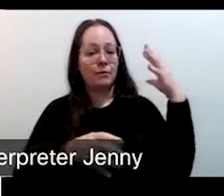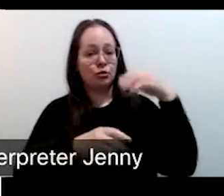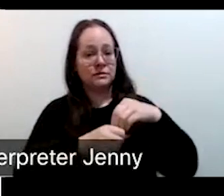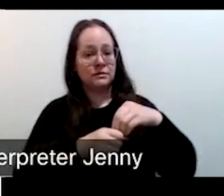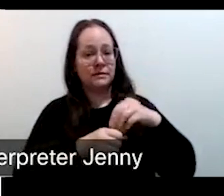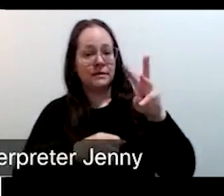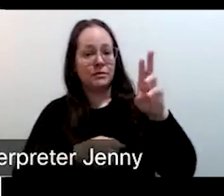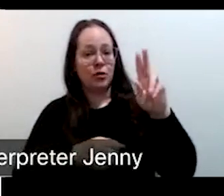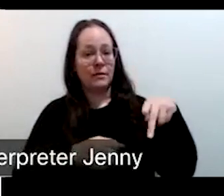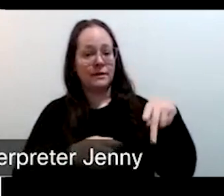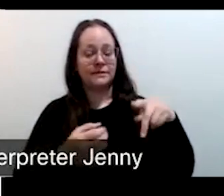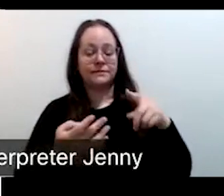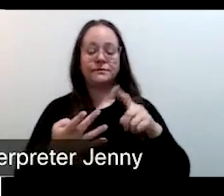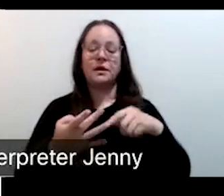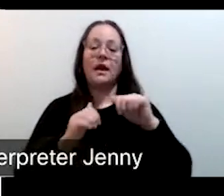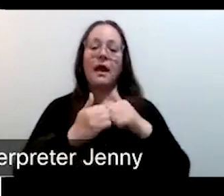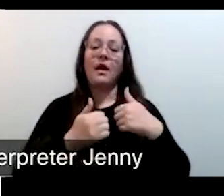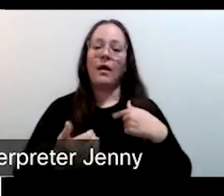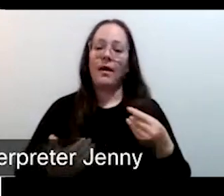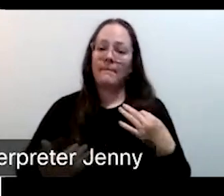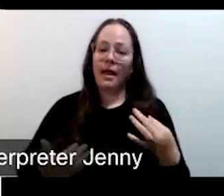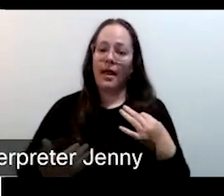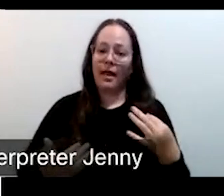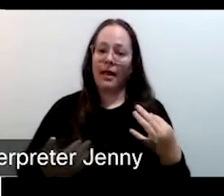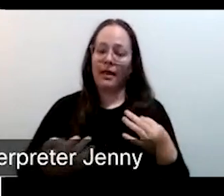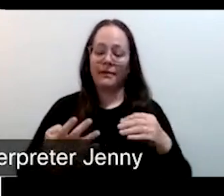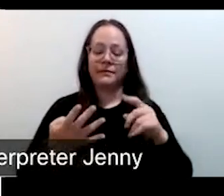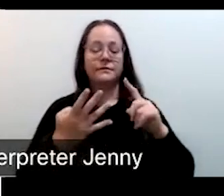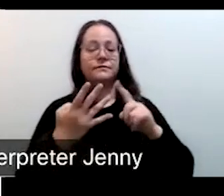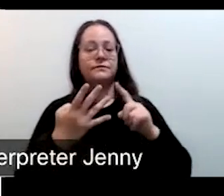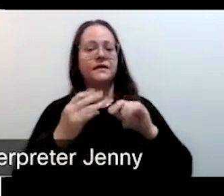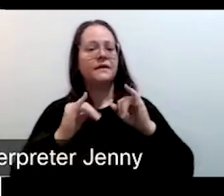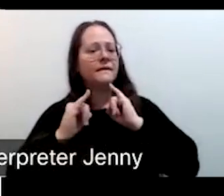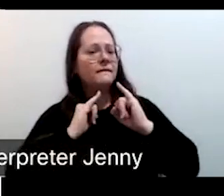WRP?,” “What’s the WRP Informational Interview?,” and “How Do I Connect with